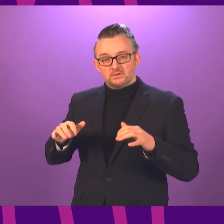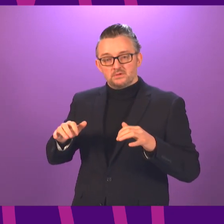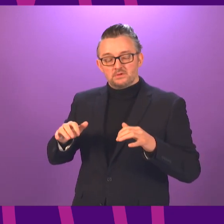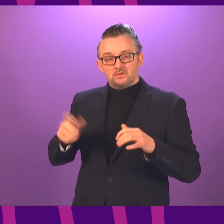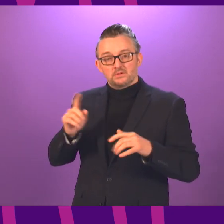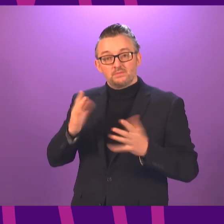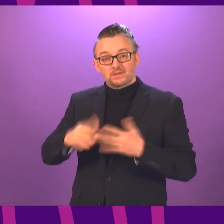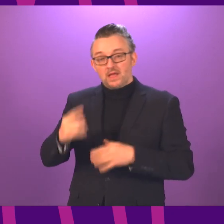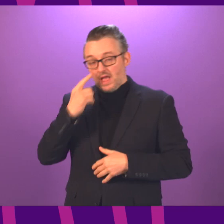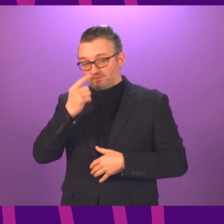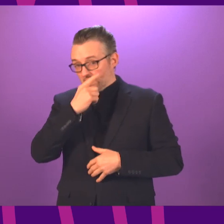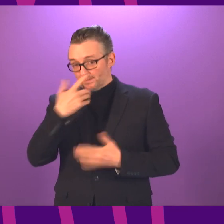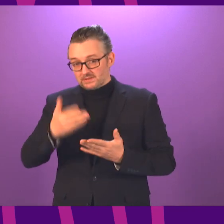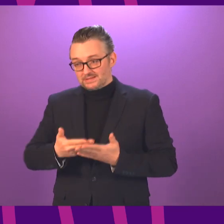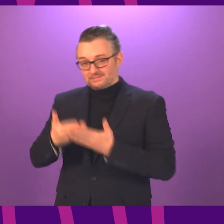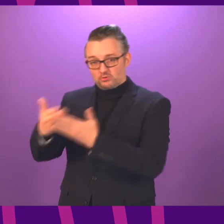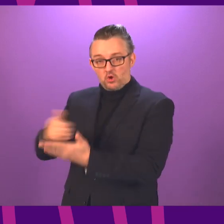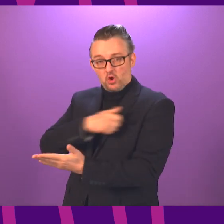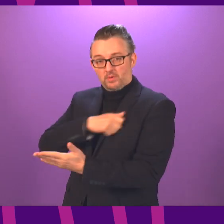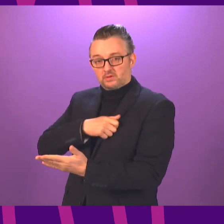of evidence that had been submitted to the Committee on the Scottish Government Handling